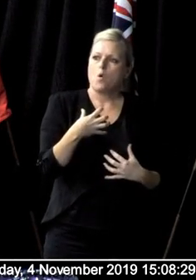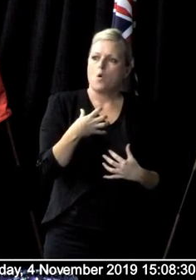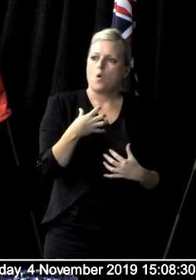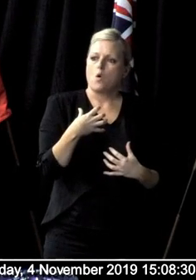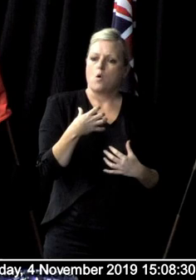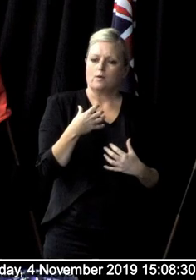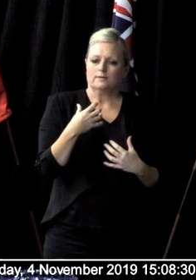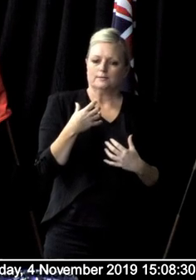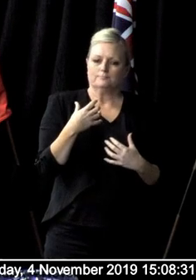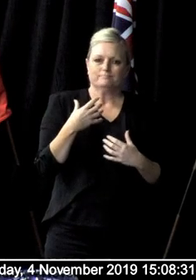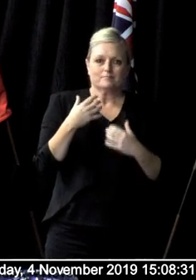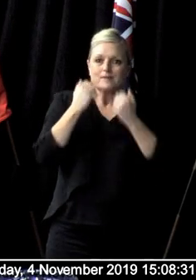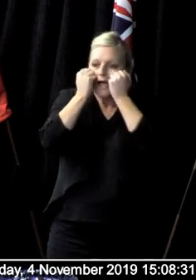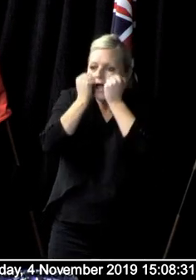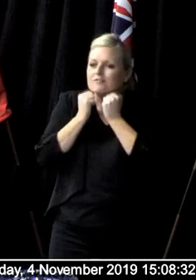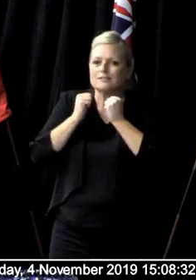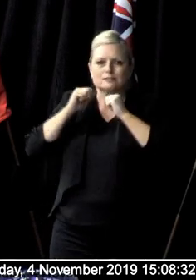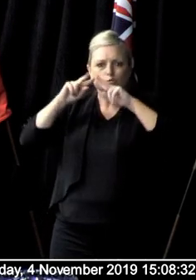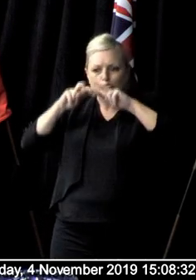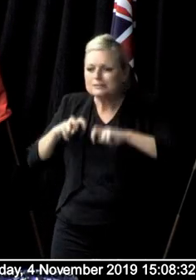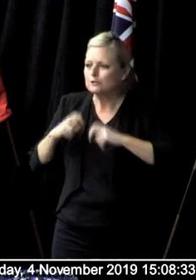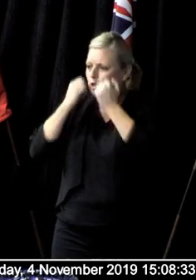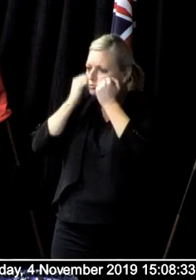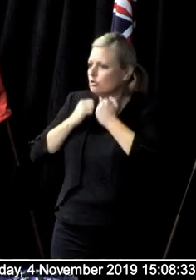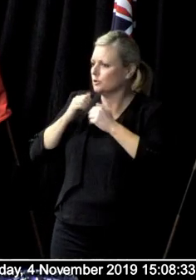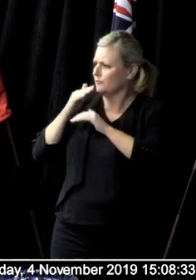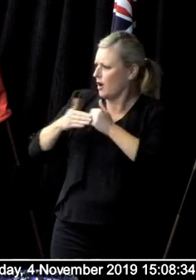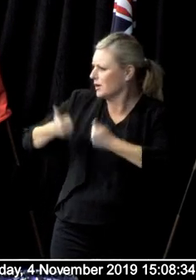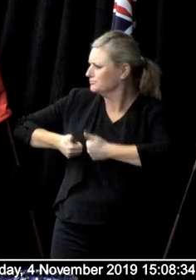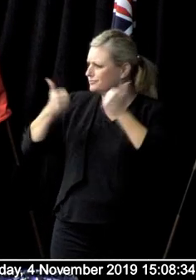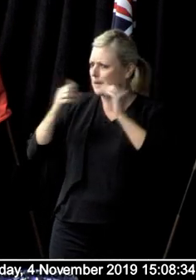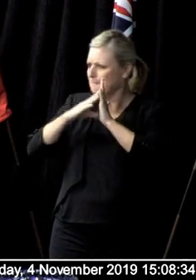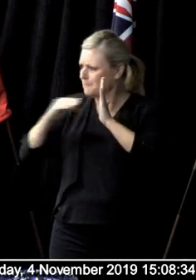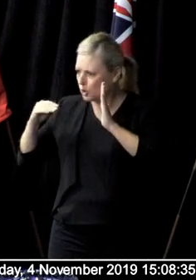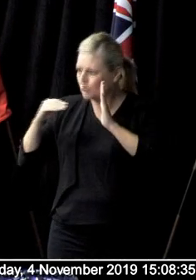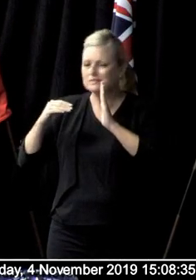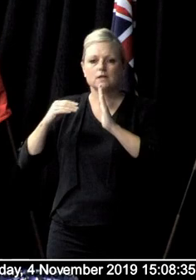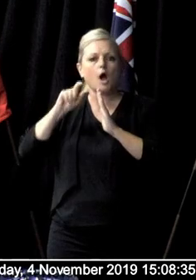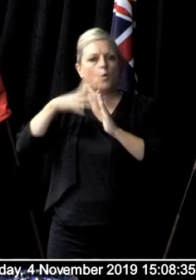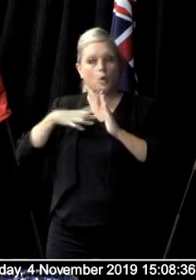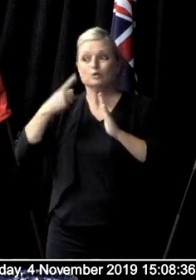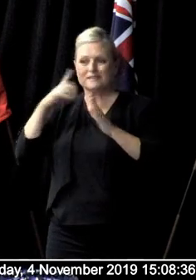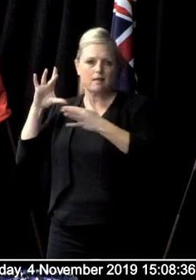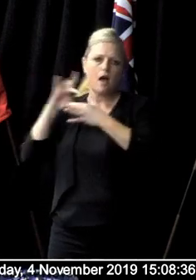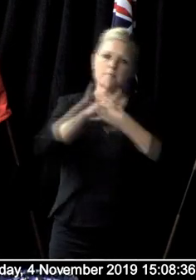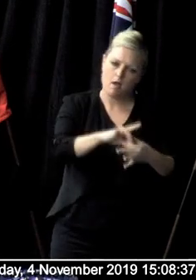evidence – from the research evidence about what models work for students with disability. Okay.